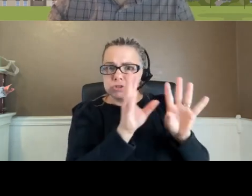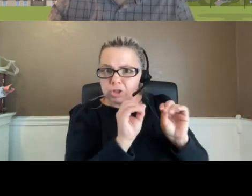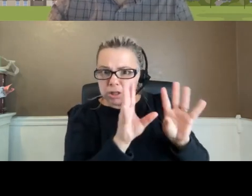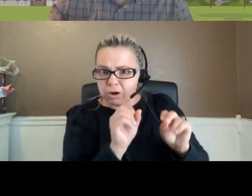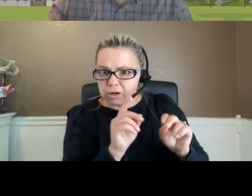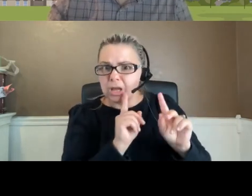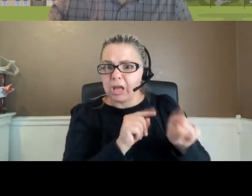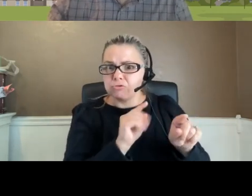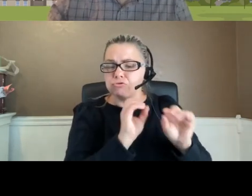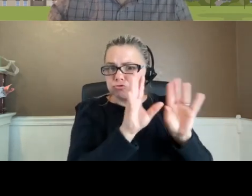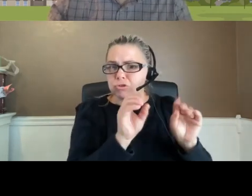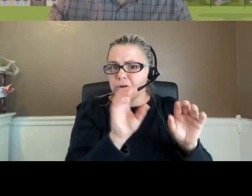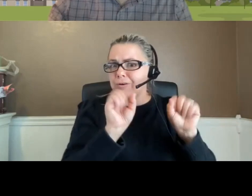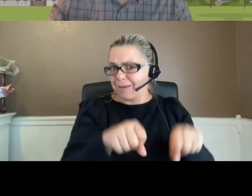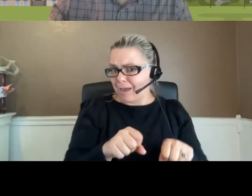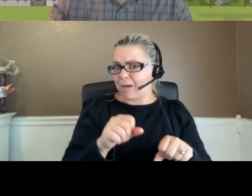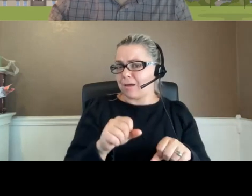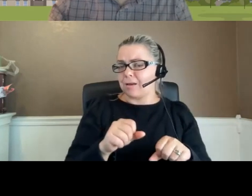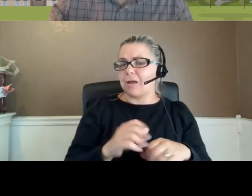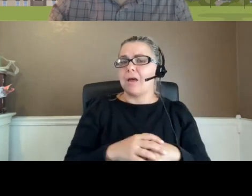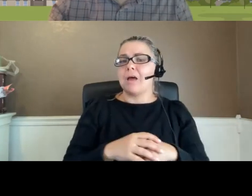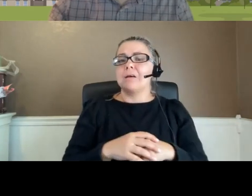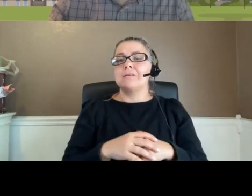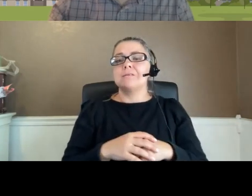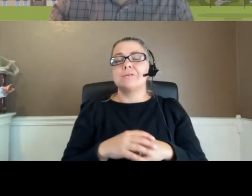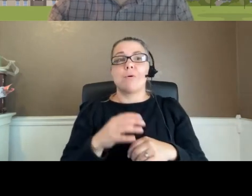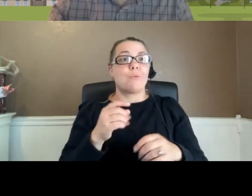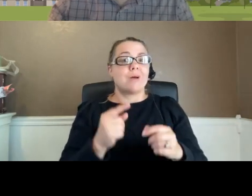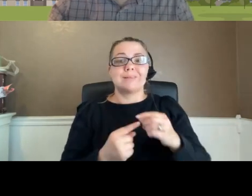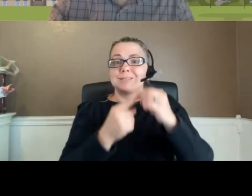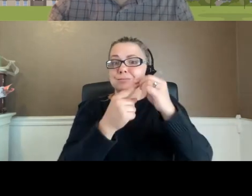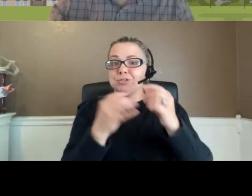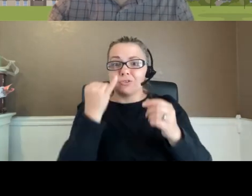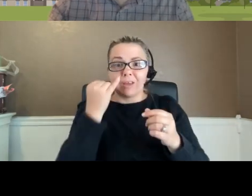to be useful information for, if maybe someone else is going to review and do these repairs.